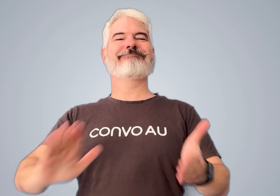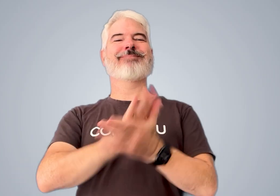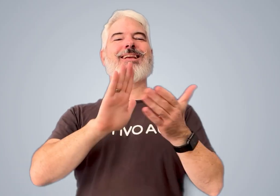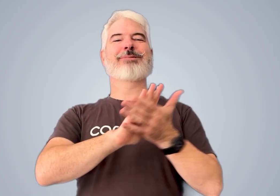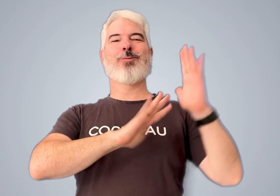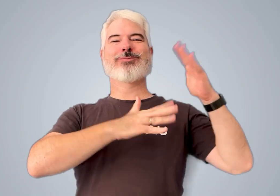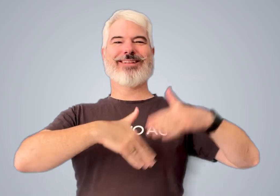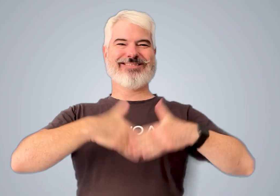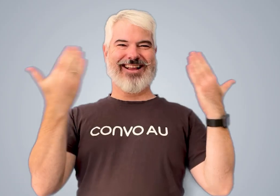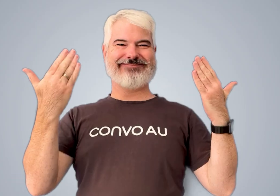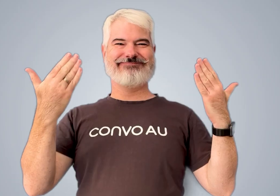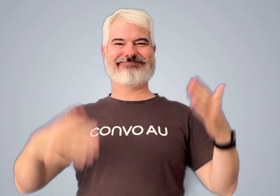Happy Auslan Day!